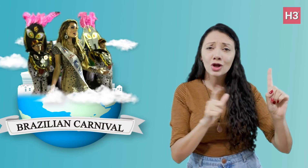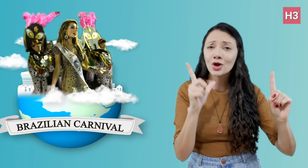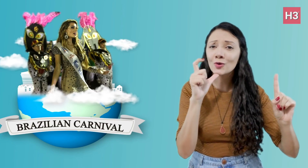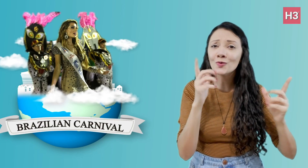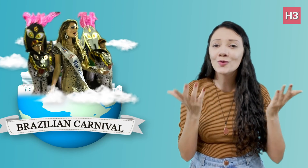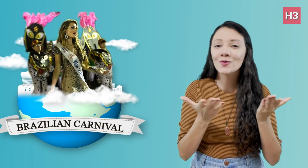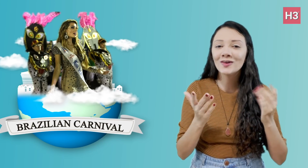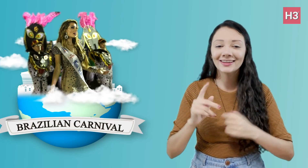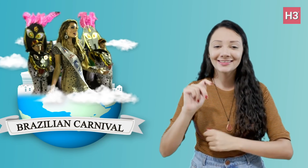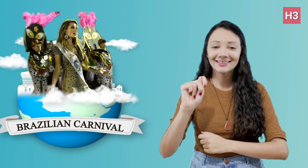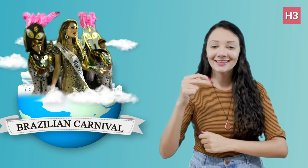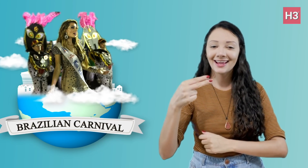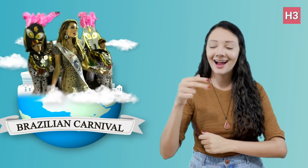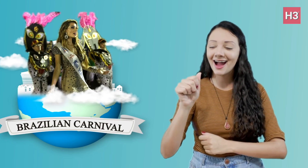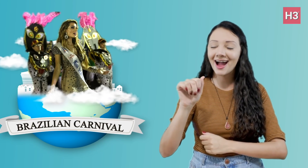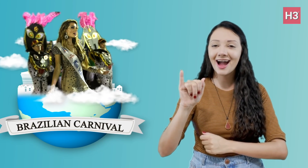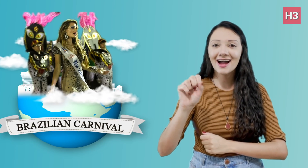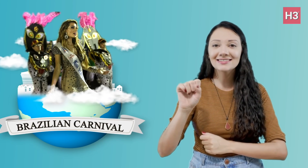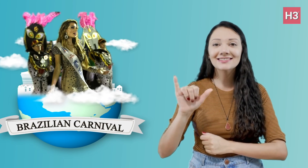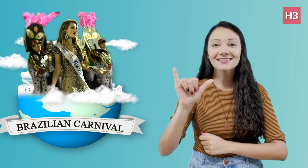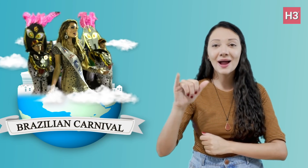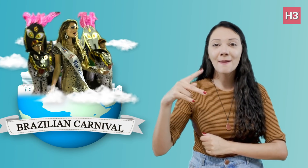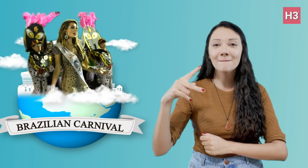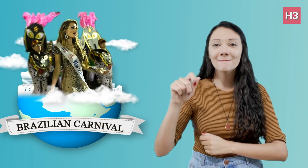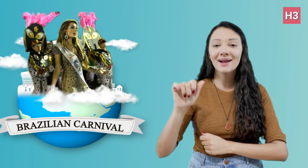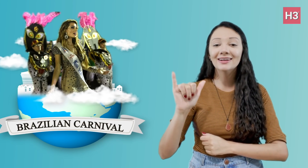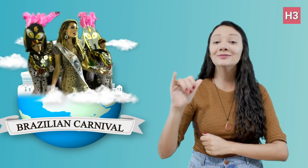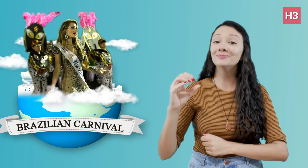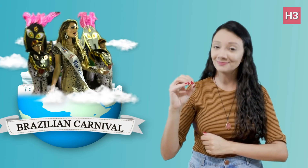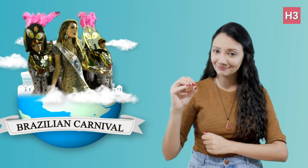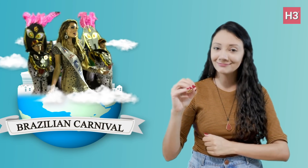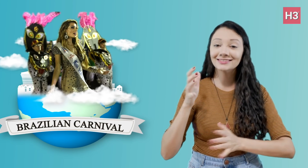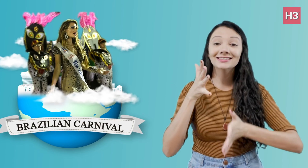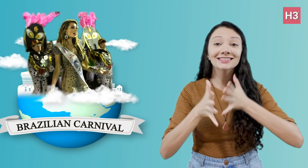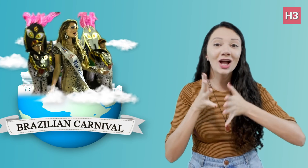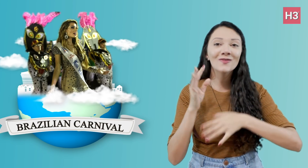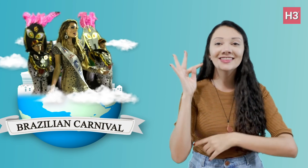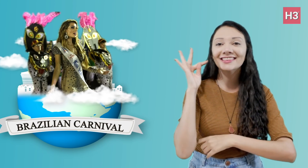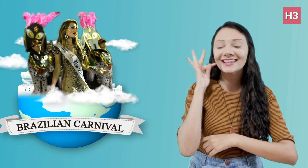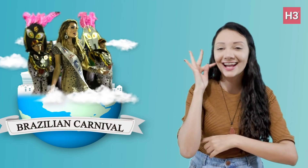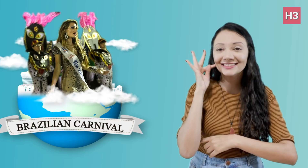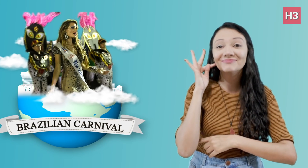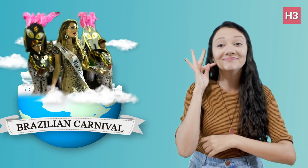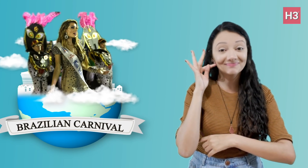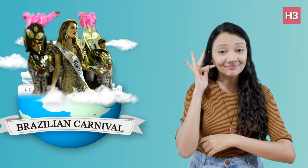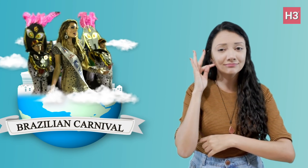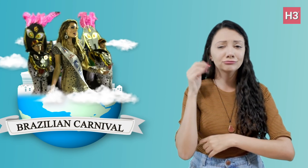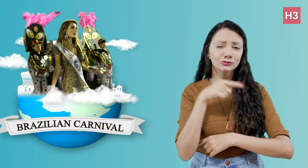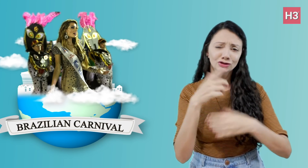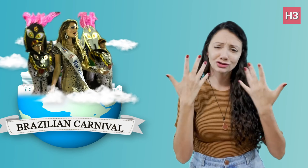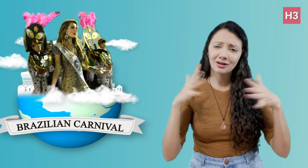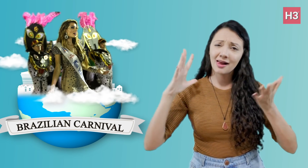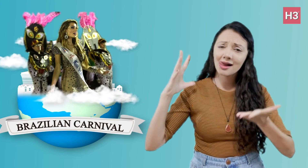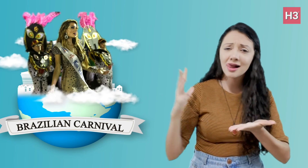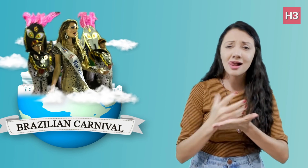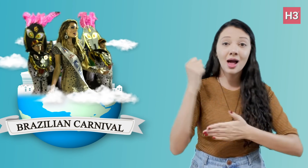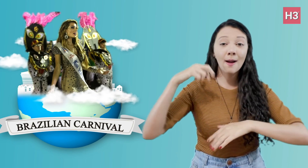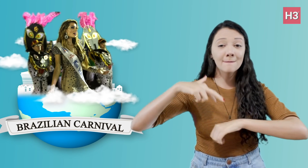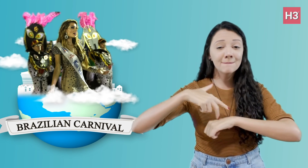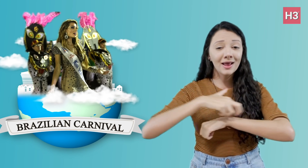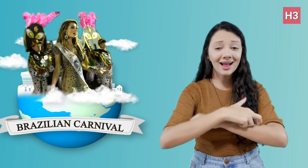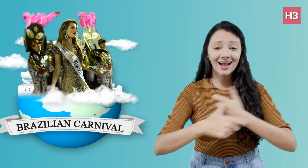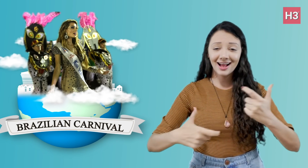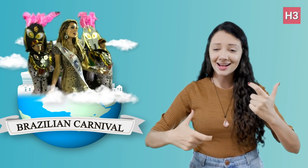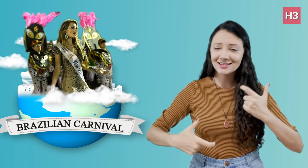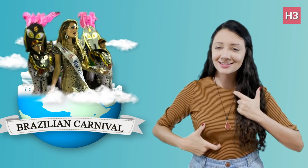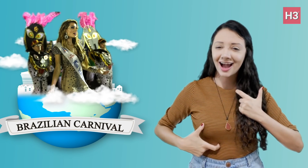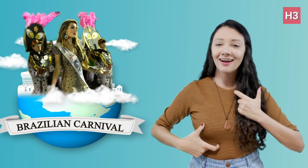Thaisy Payo, who won the Miss Deaf World in 2013,